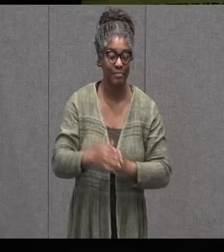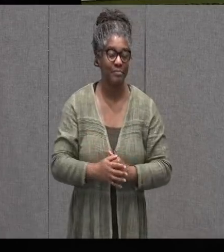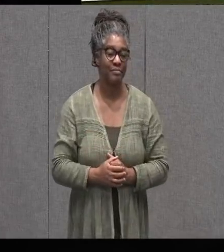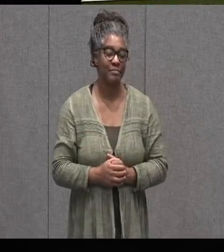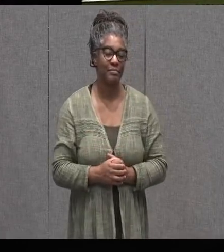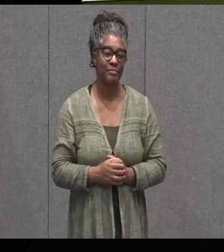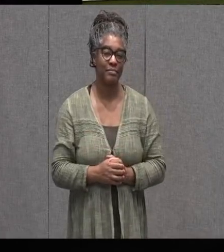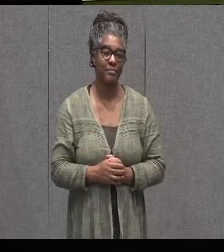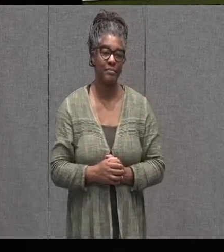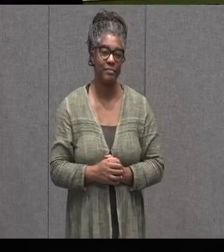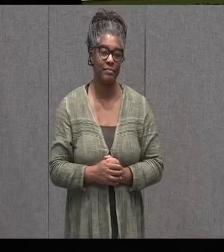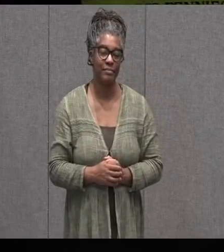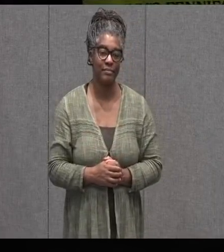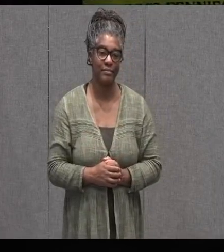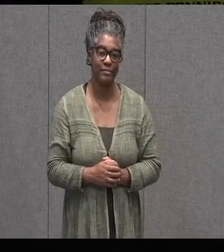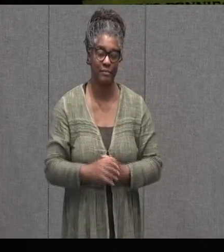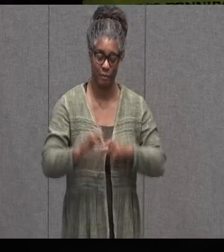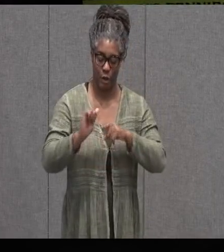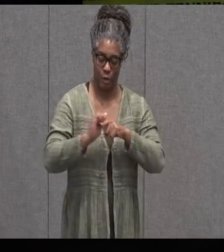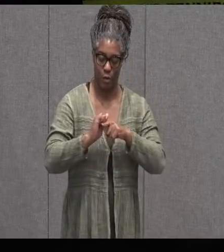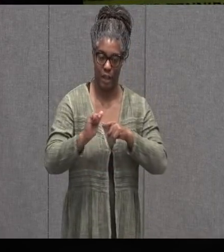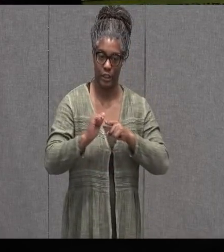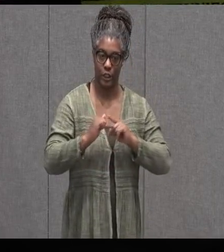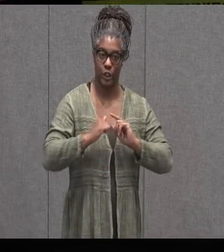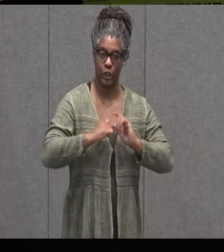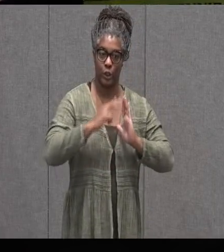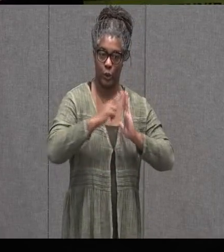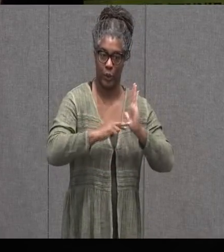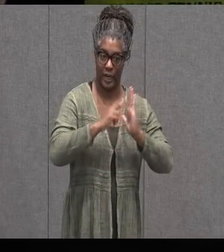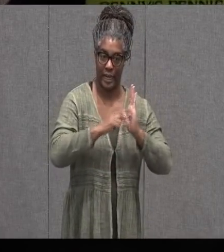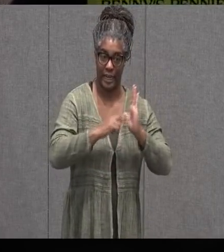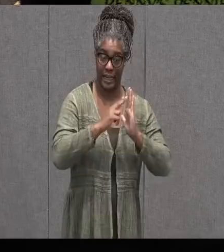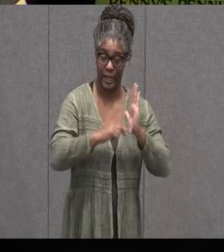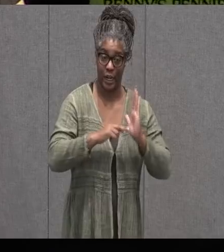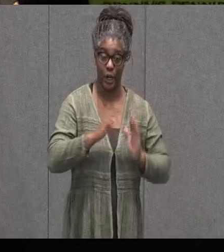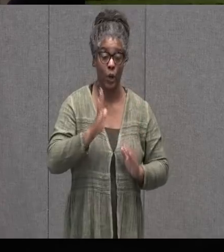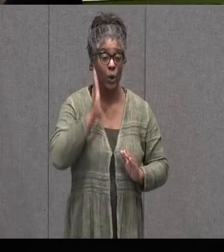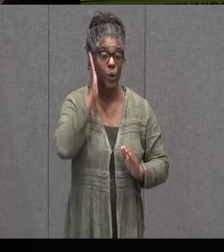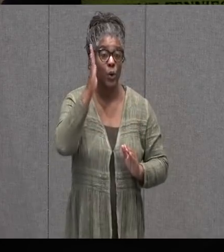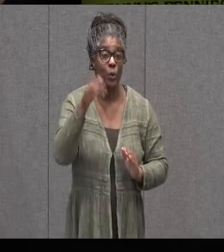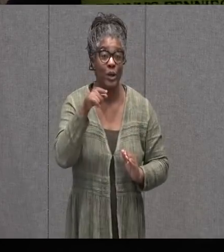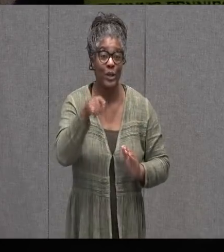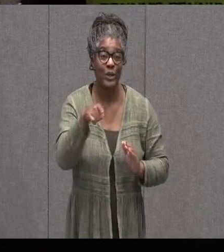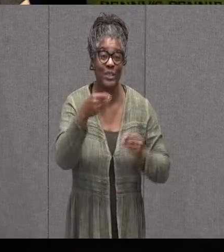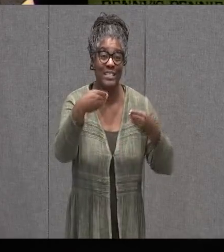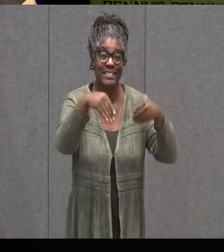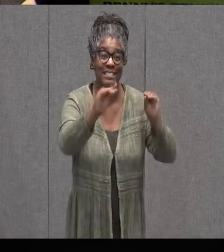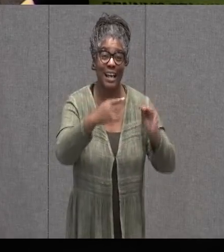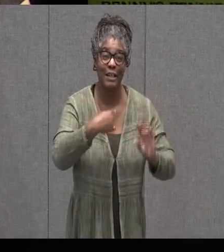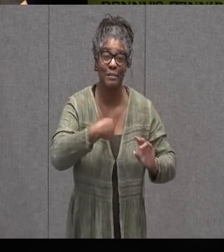Practice reading this part with me. Will you sell me a?